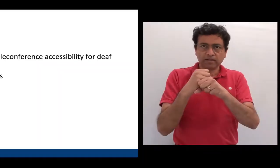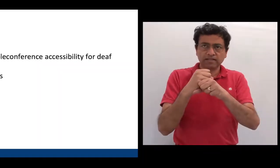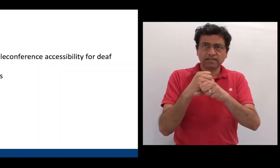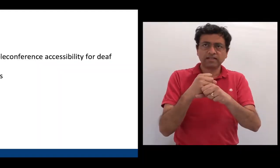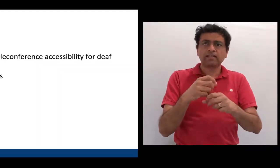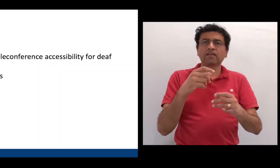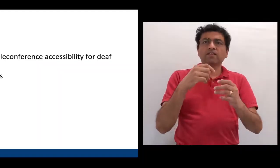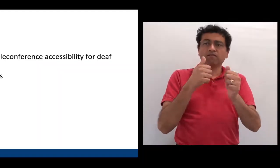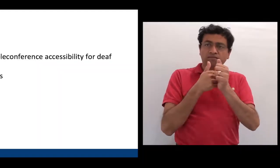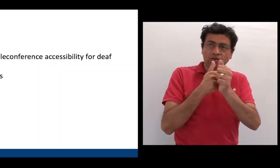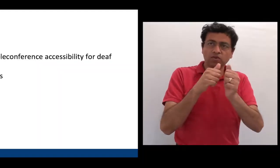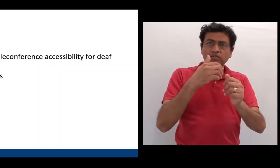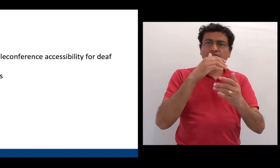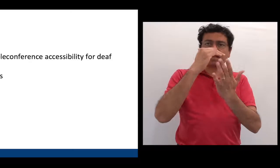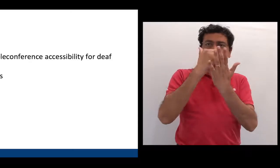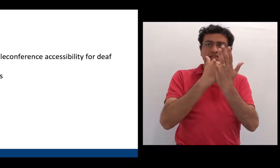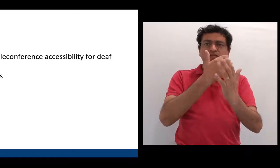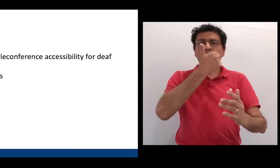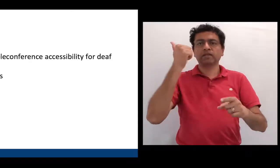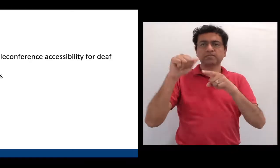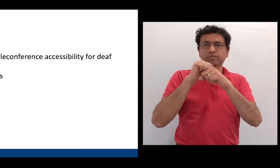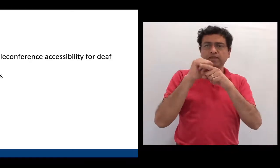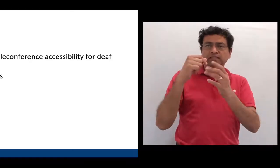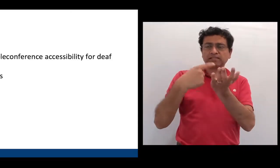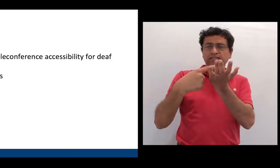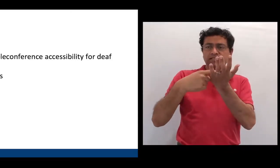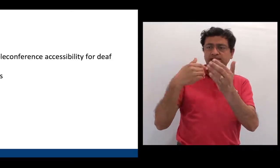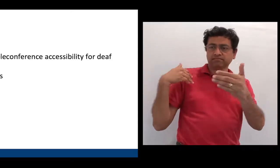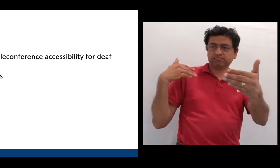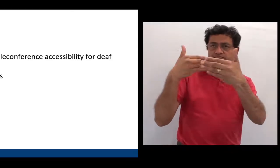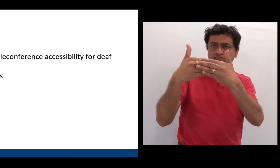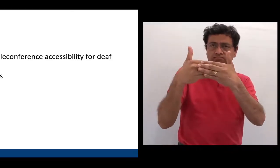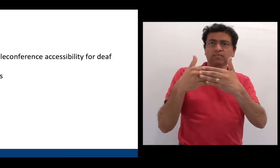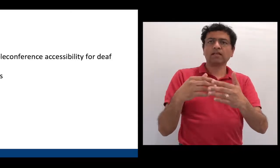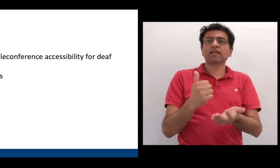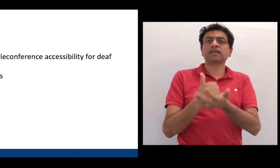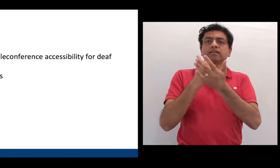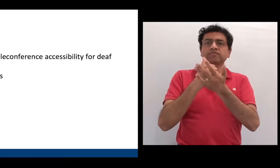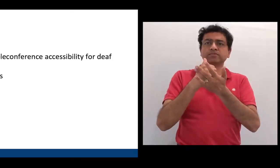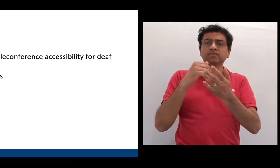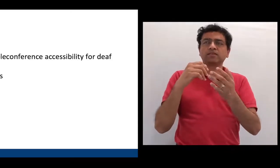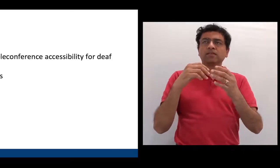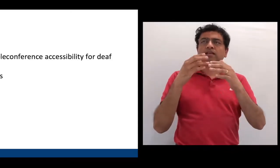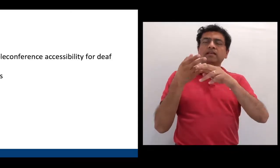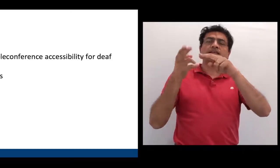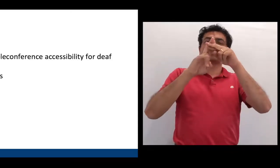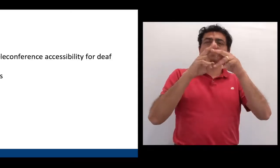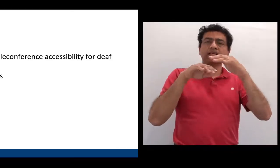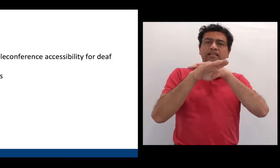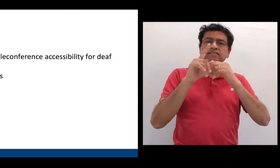In summary, following this list of best practices will improve teleconference accessibility for deaf and hard of hearing.